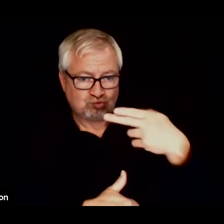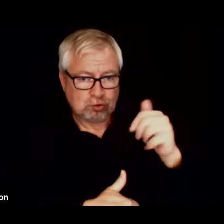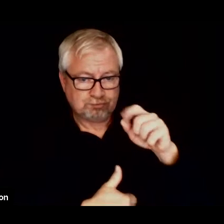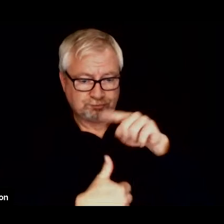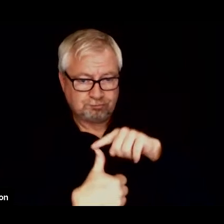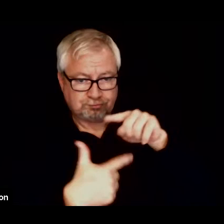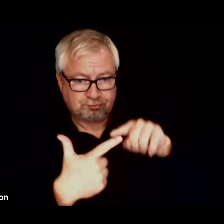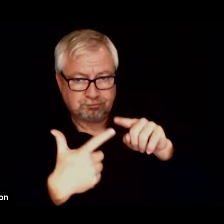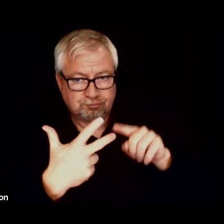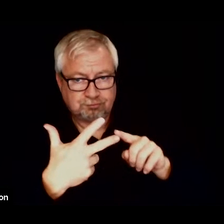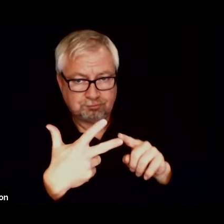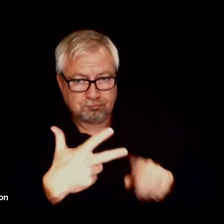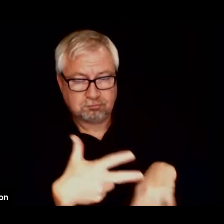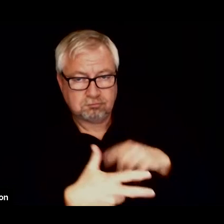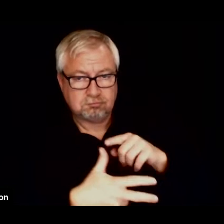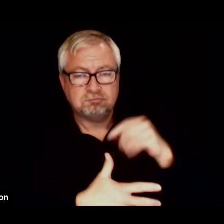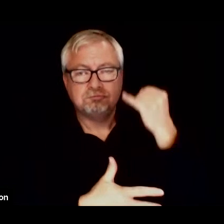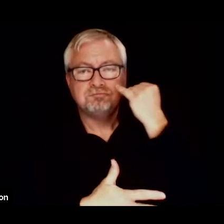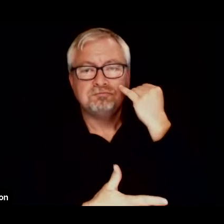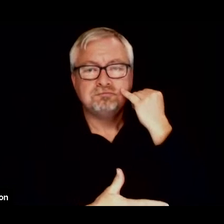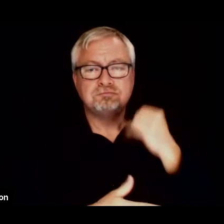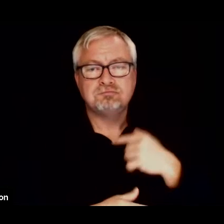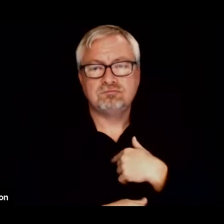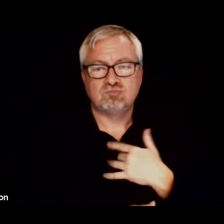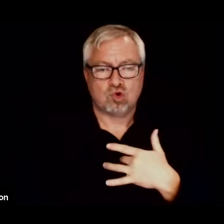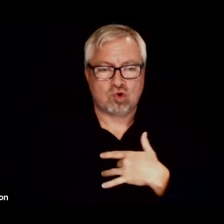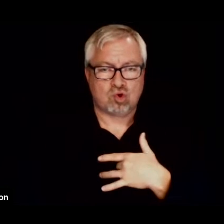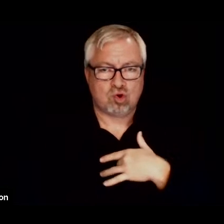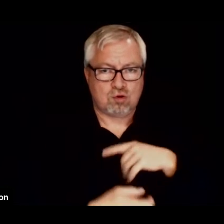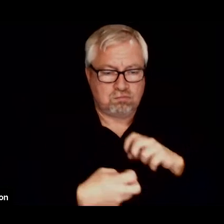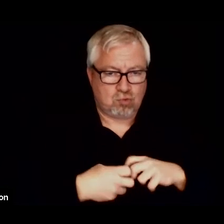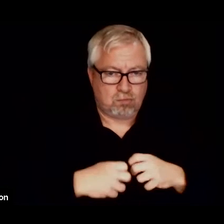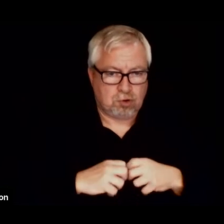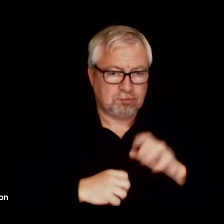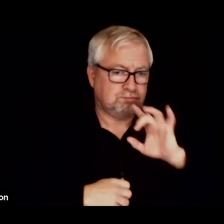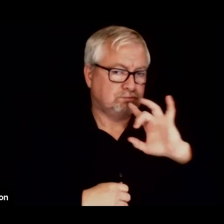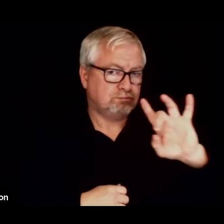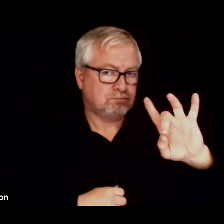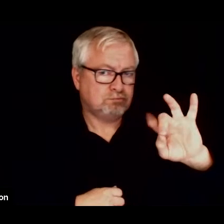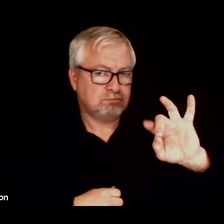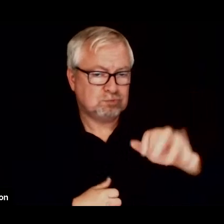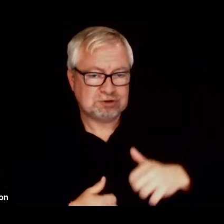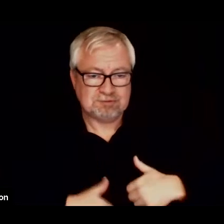with a heart condition but who lives at home they come after someone who works in utilities